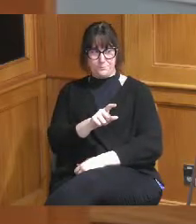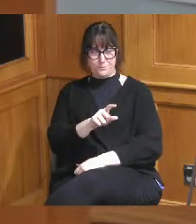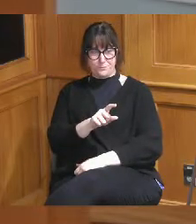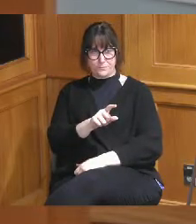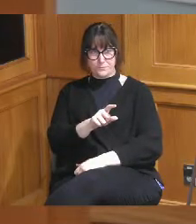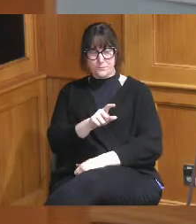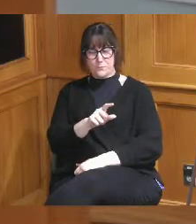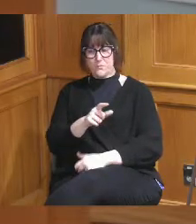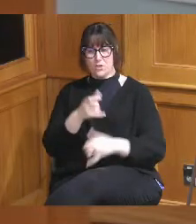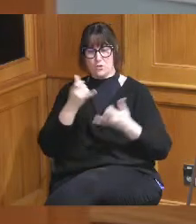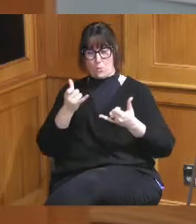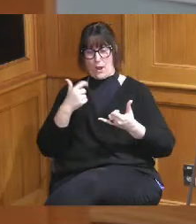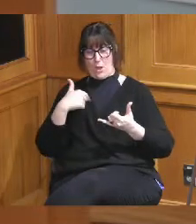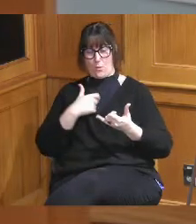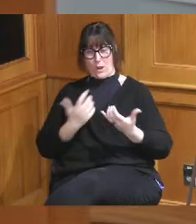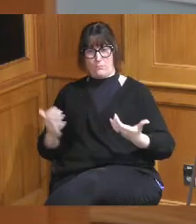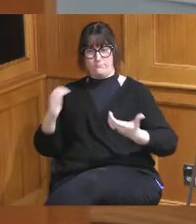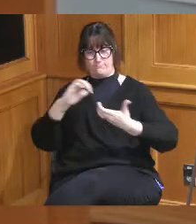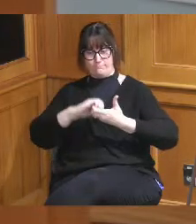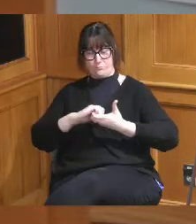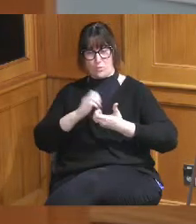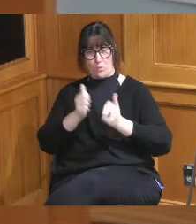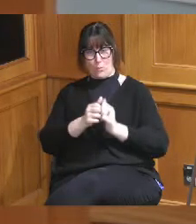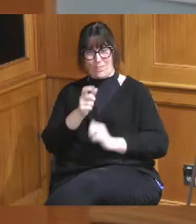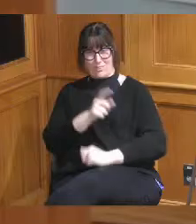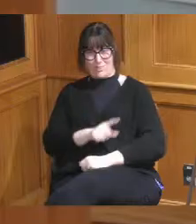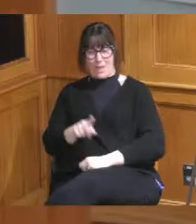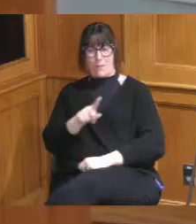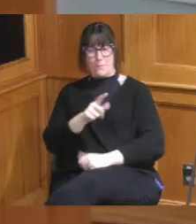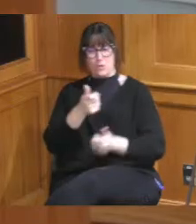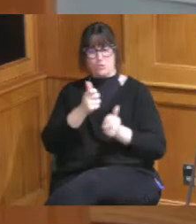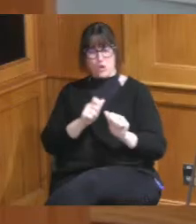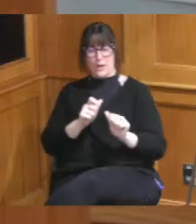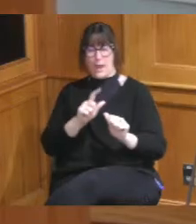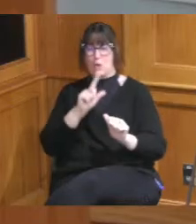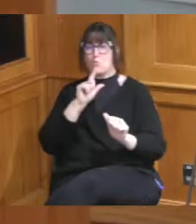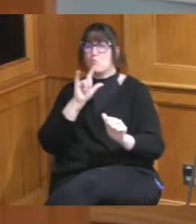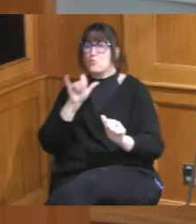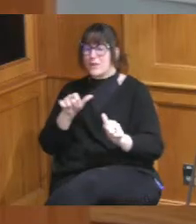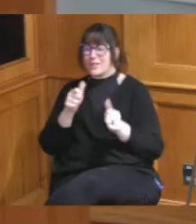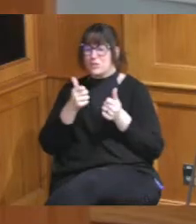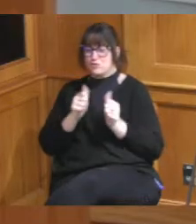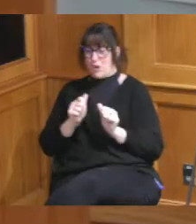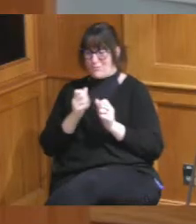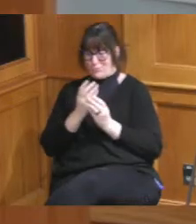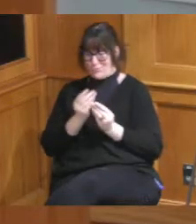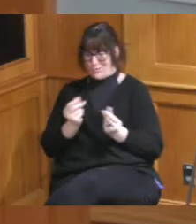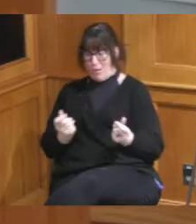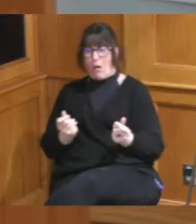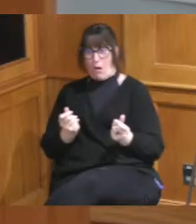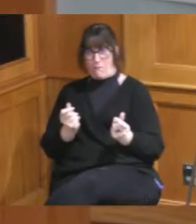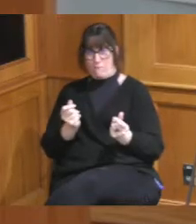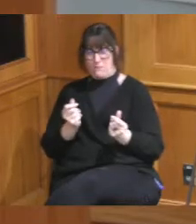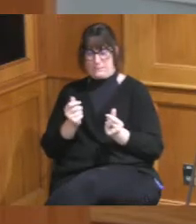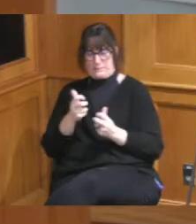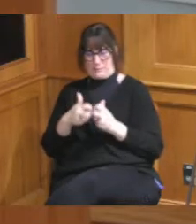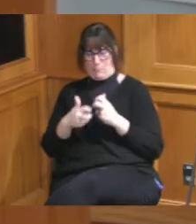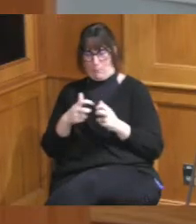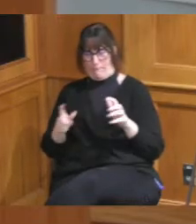now and trying to and what we are really trying to solve for right now is this challenge of how do we